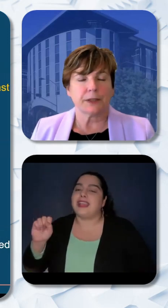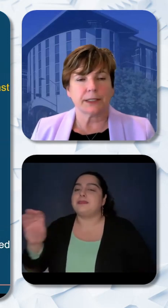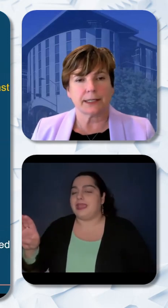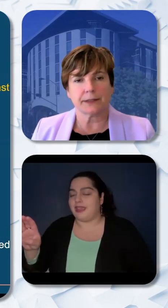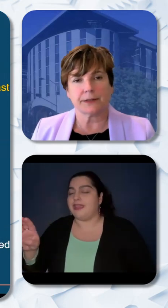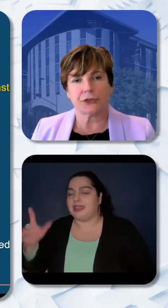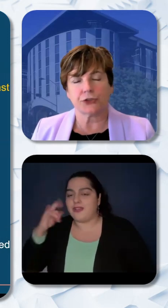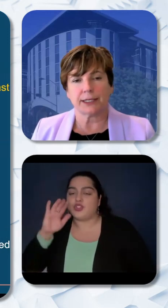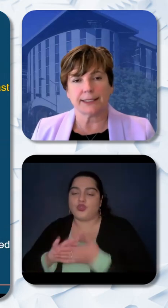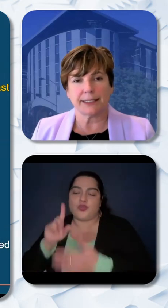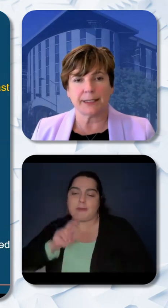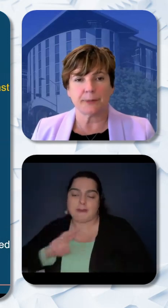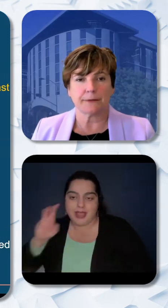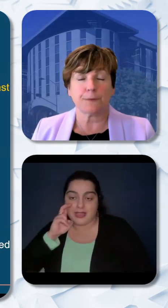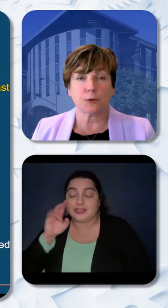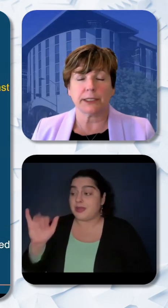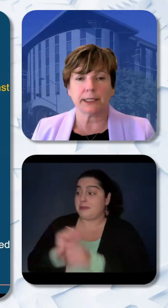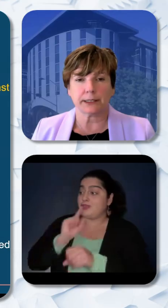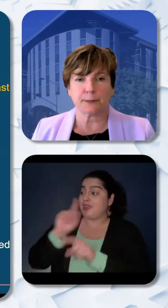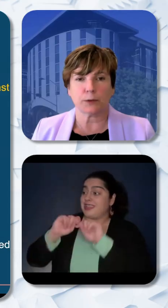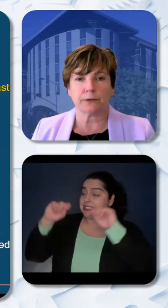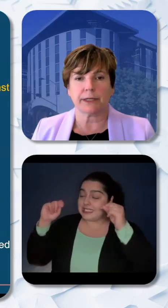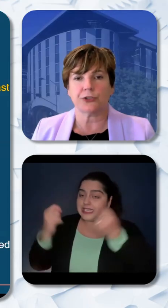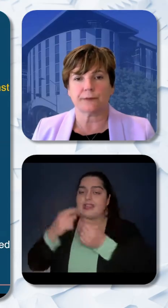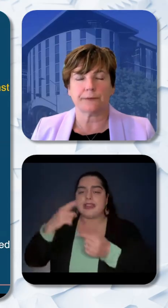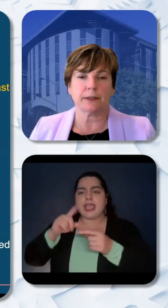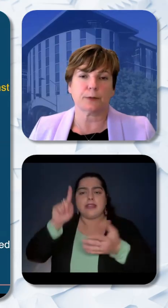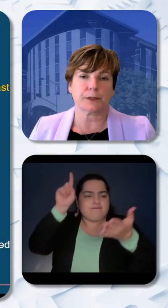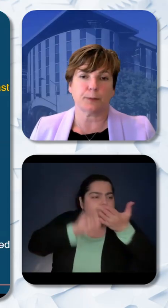So the intent is to ensure that teams fully explore the range of available